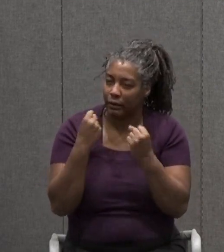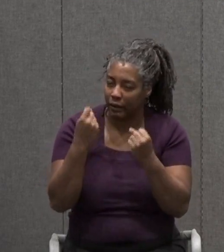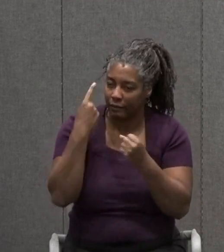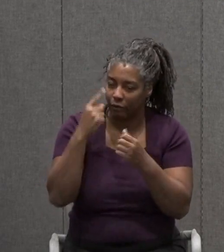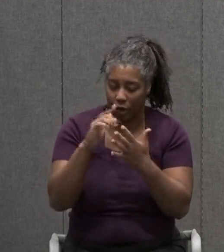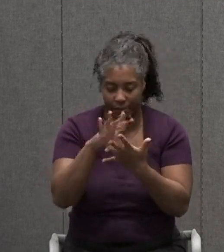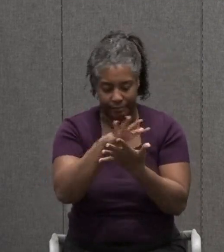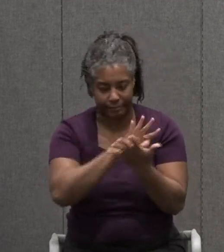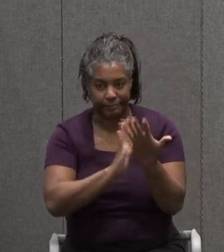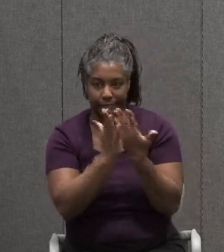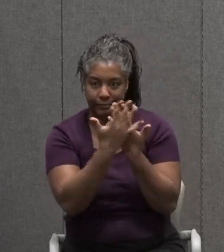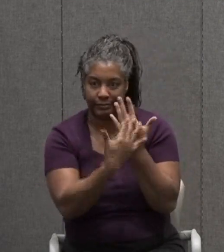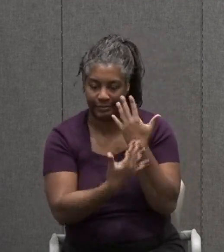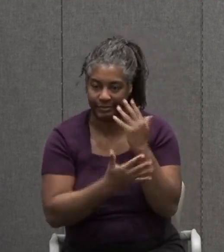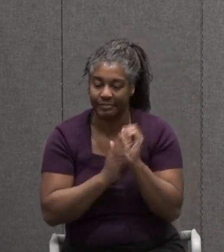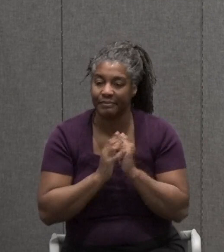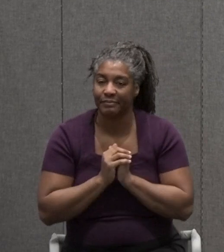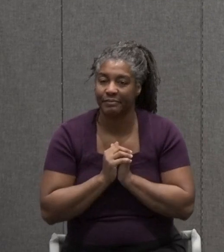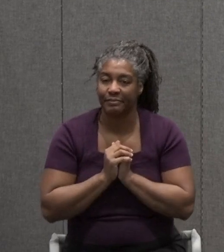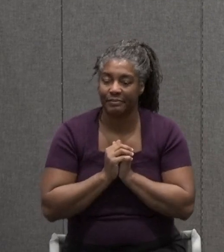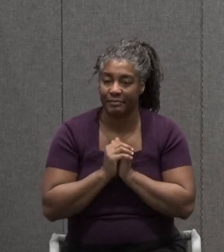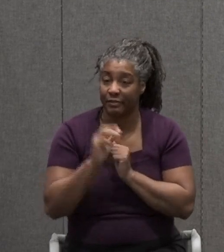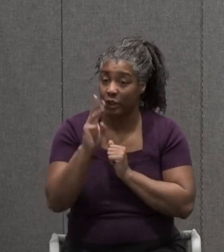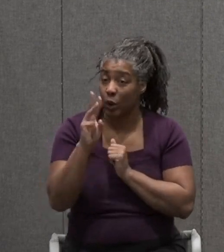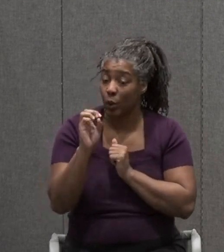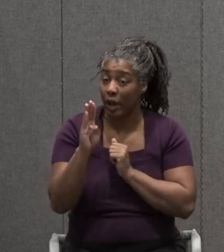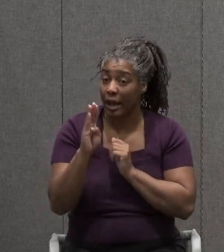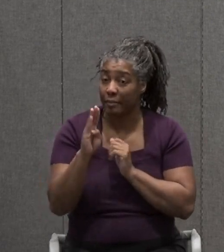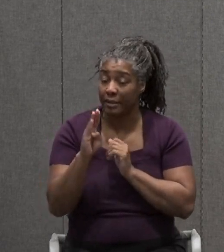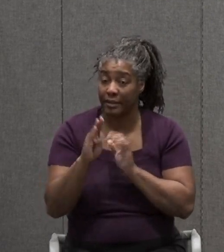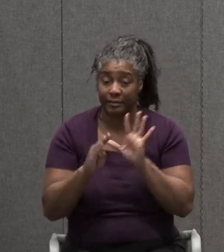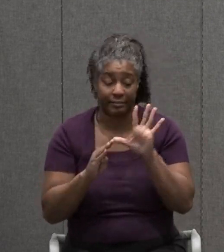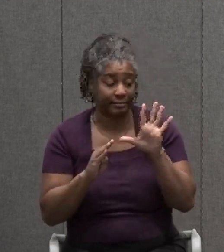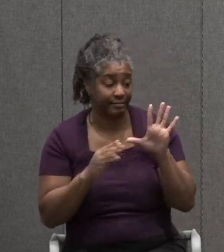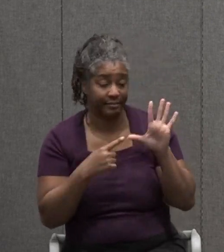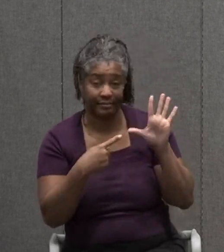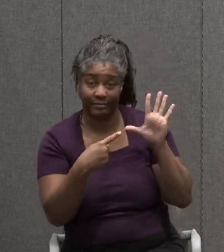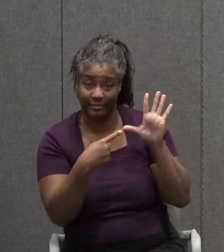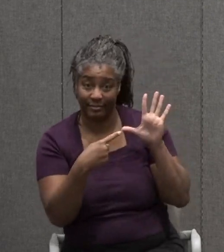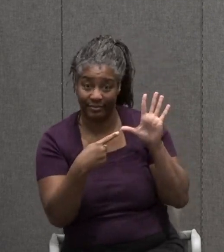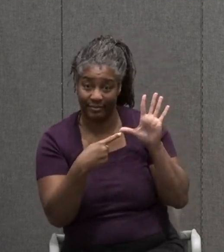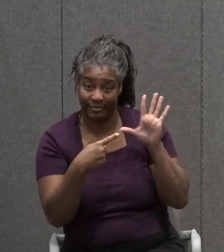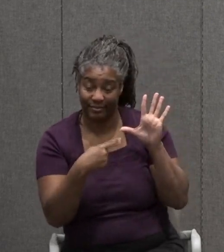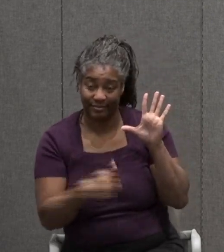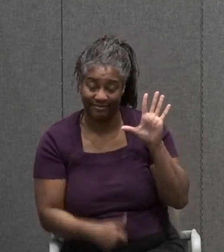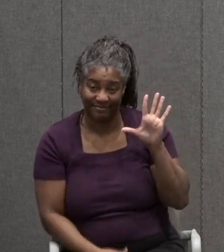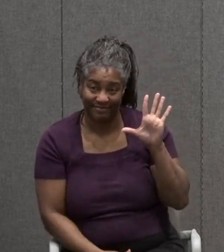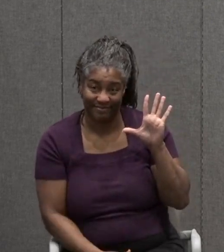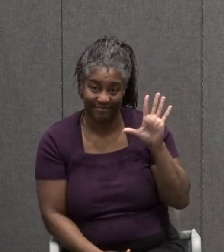So it goes like this. Webs, your hand is really really spread out wide.